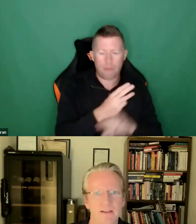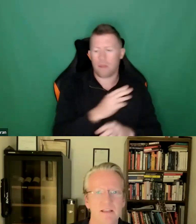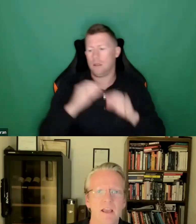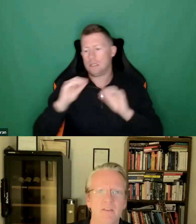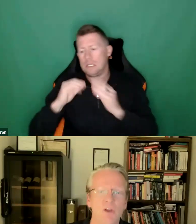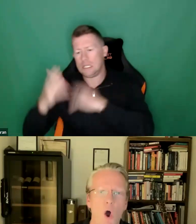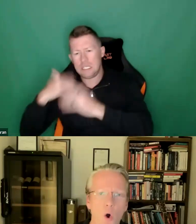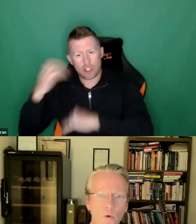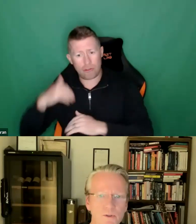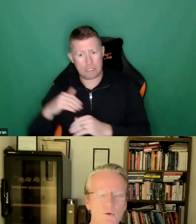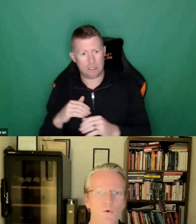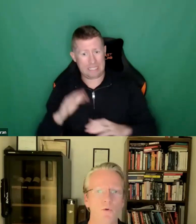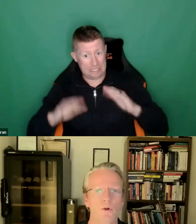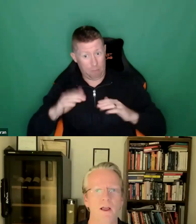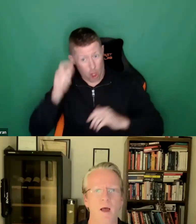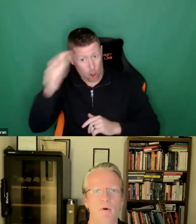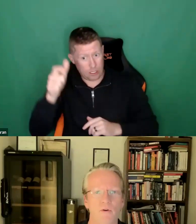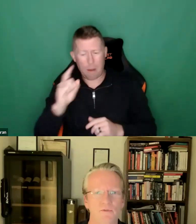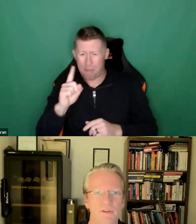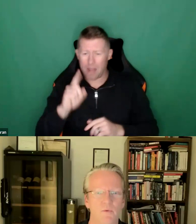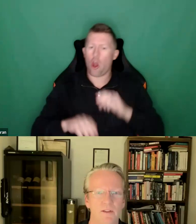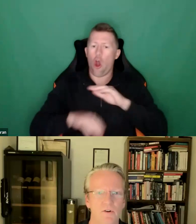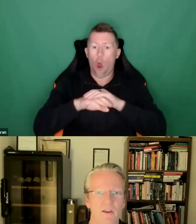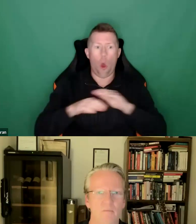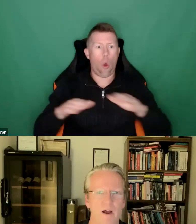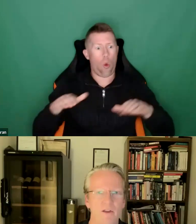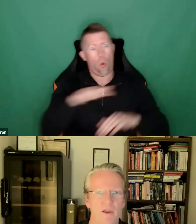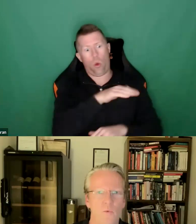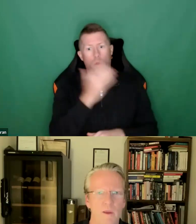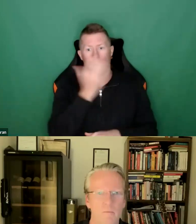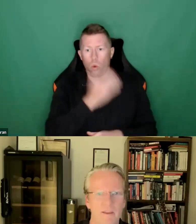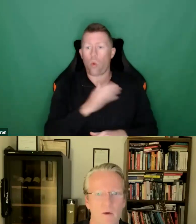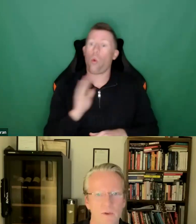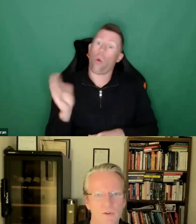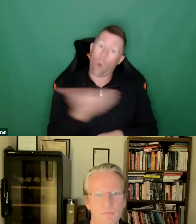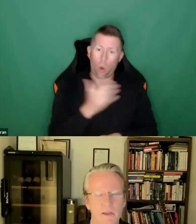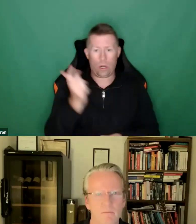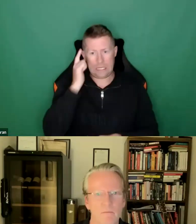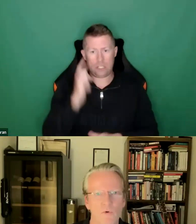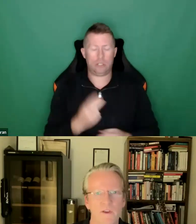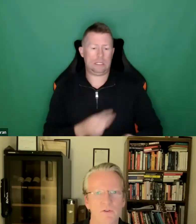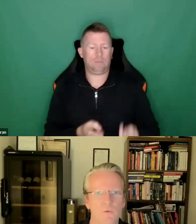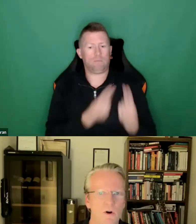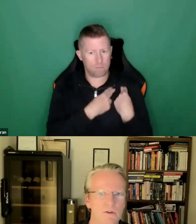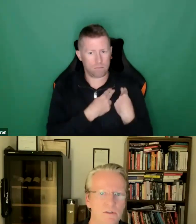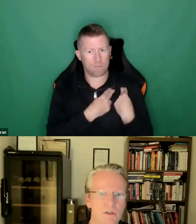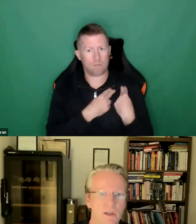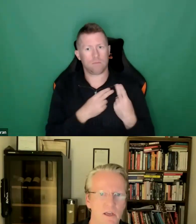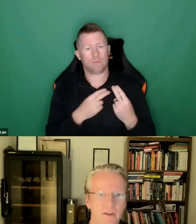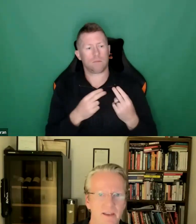In the same way that there are people who are responsible for teaching mathematics and history and other things.